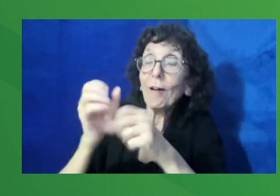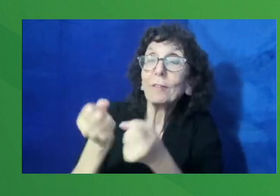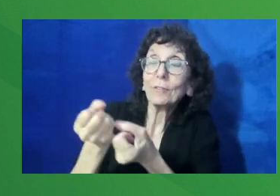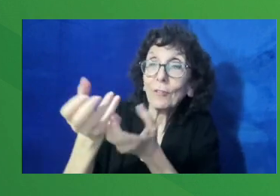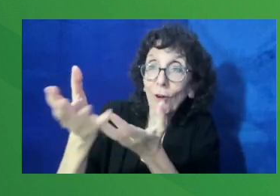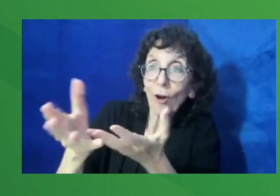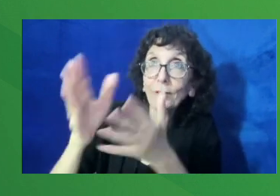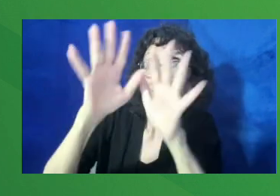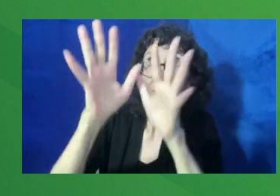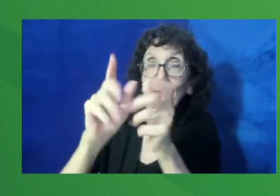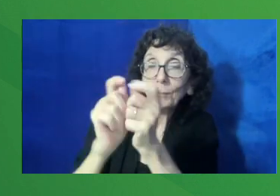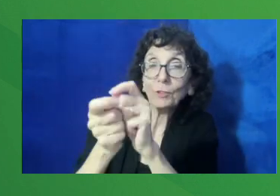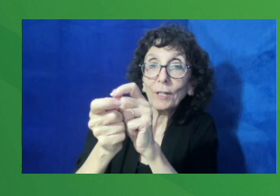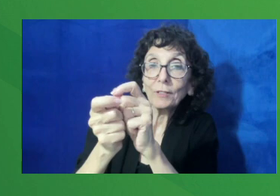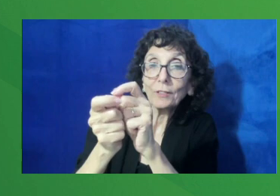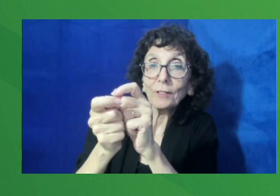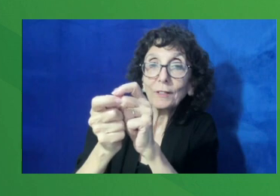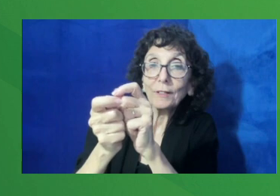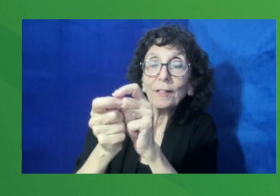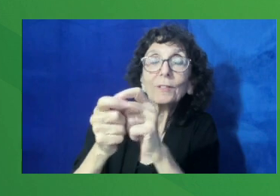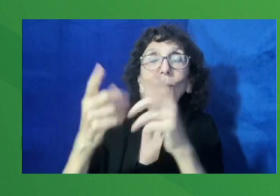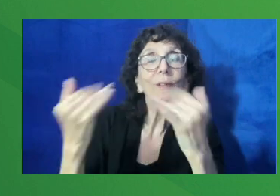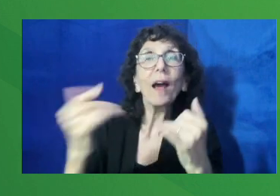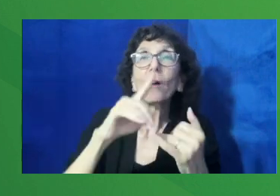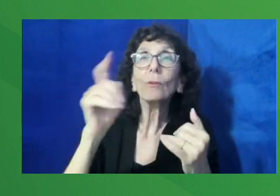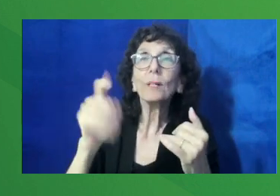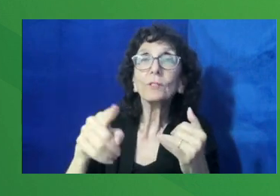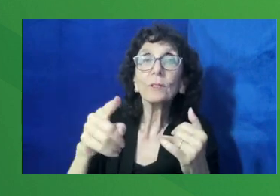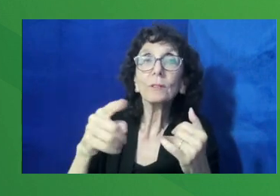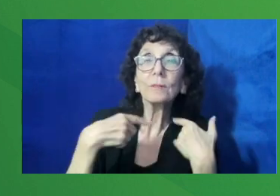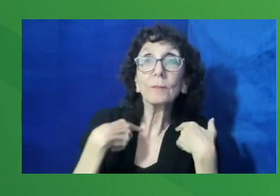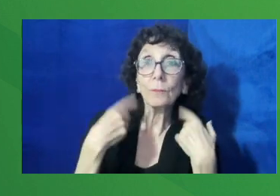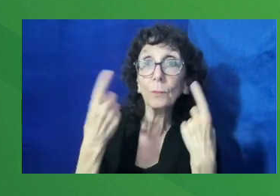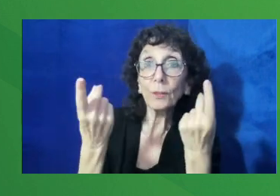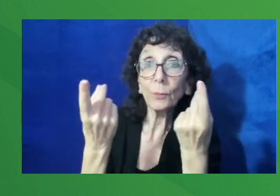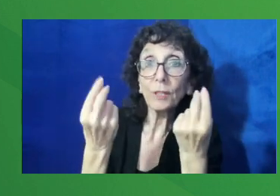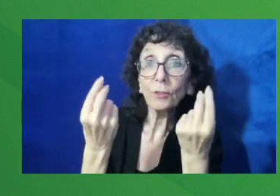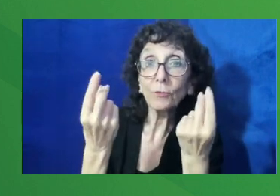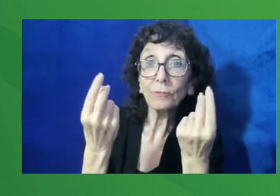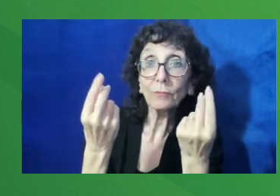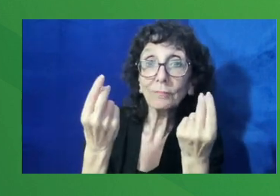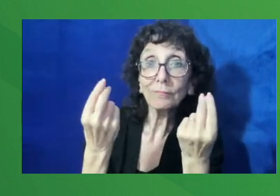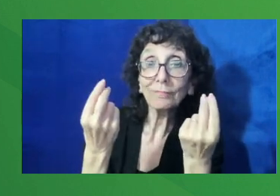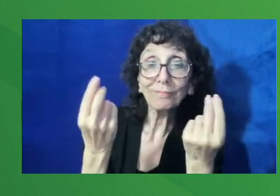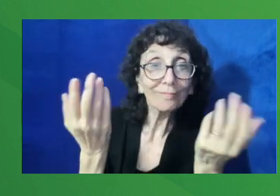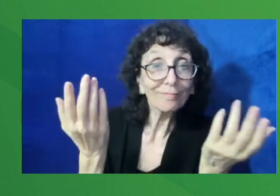what do we do about it? What should we do? And that's where social studies, that's